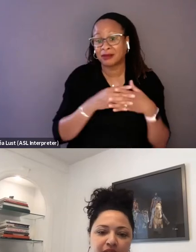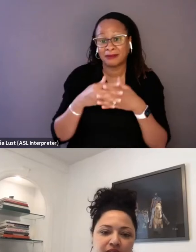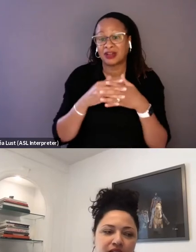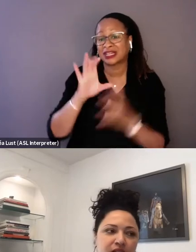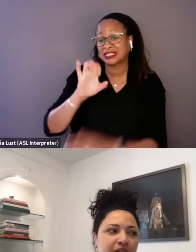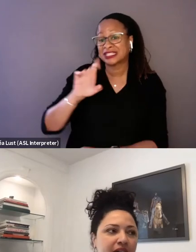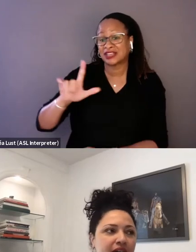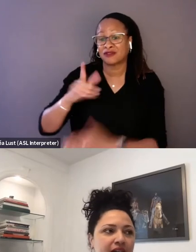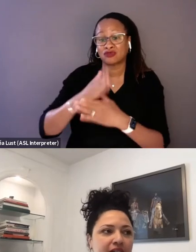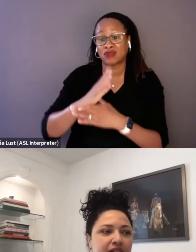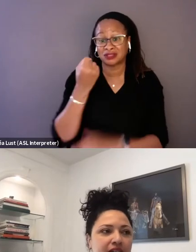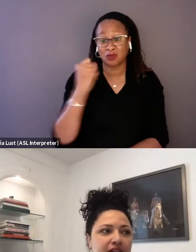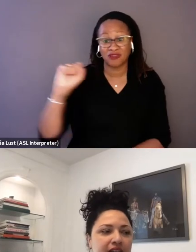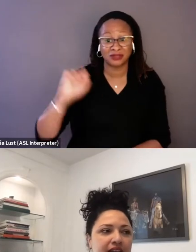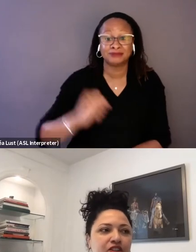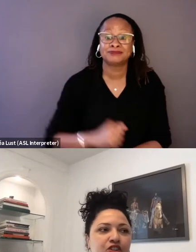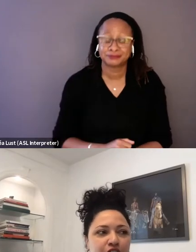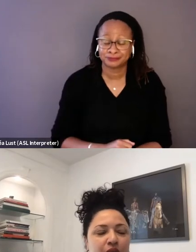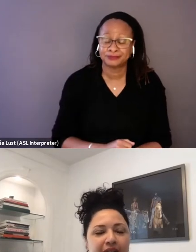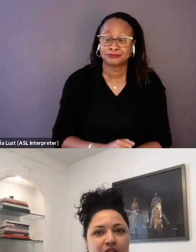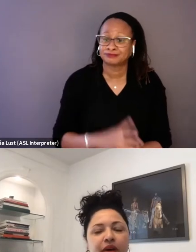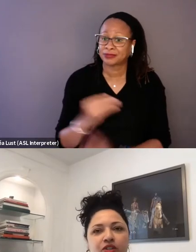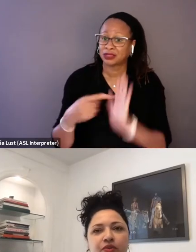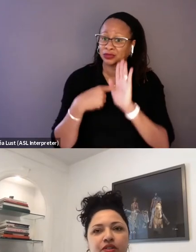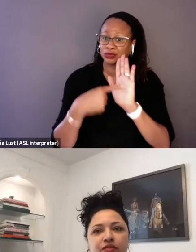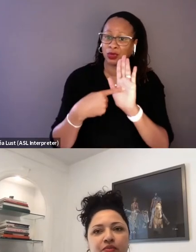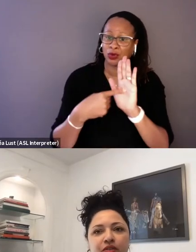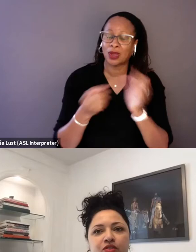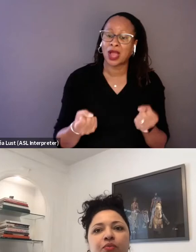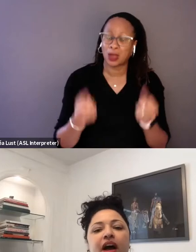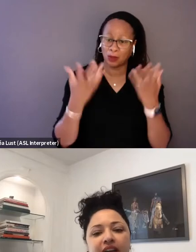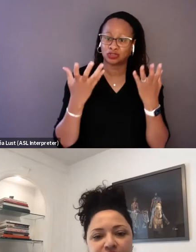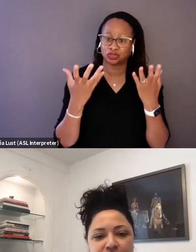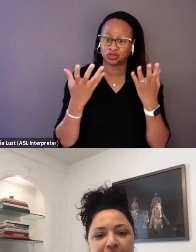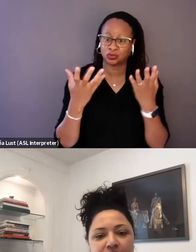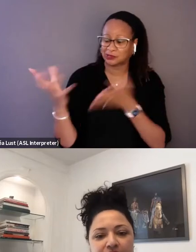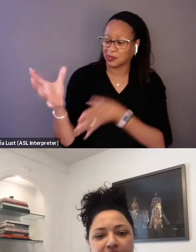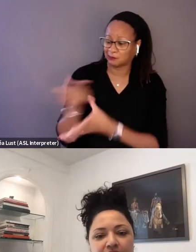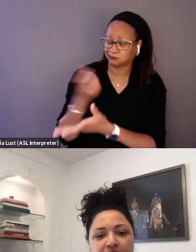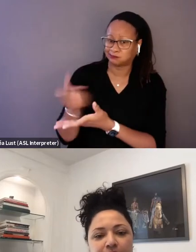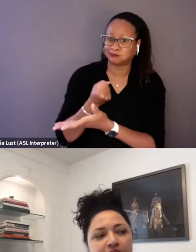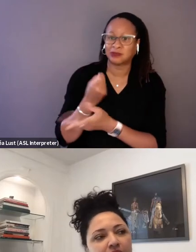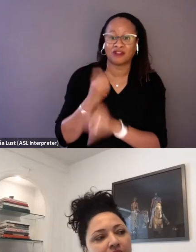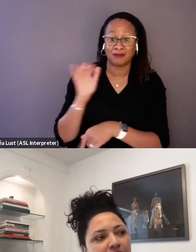And, you know, and to show how much was derived you know, out of that